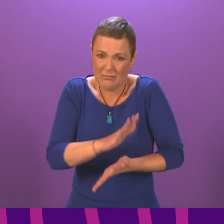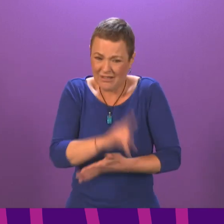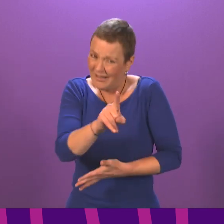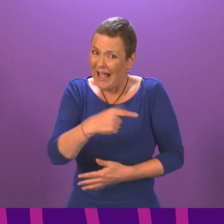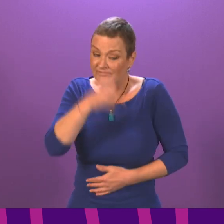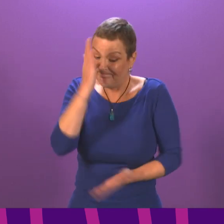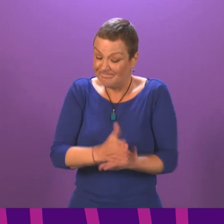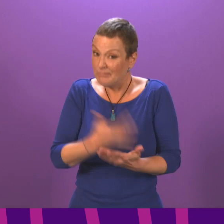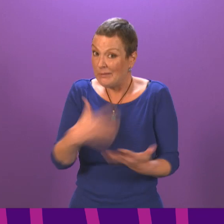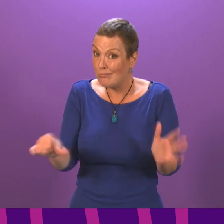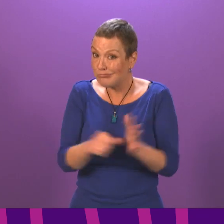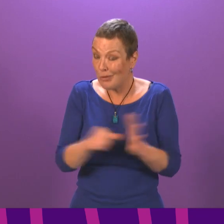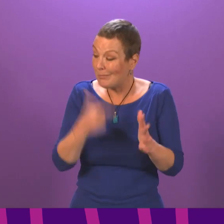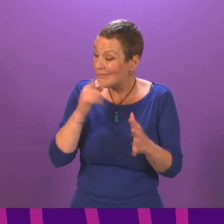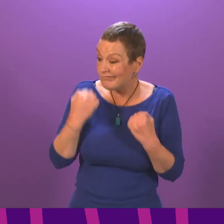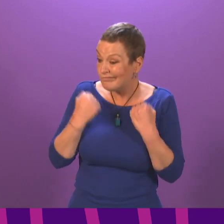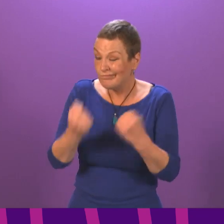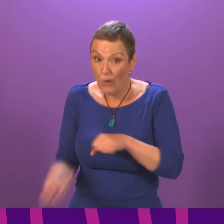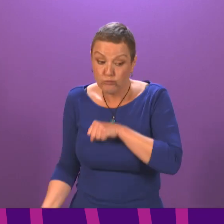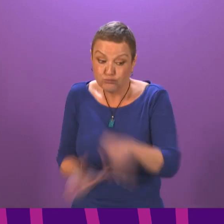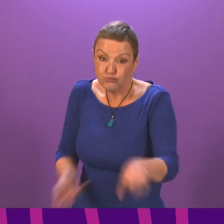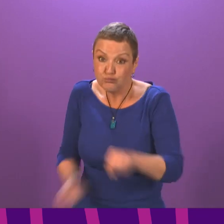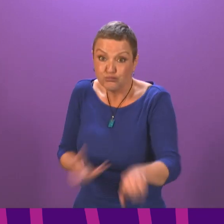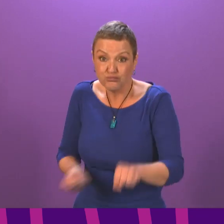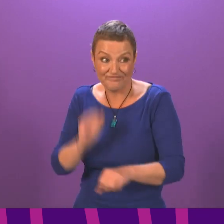a problem, and the Scottish Government has done and continues to do a range of work to